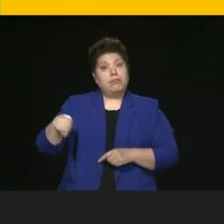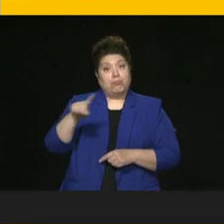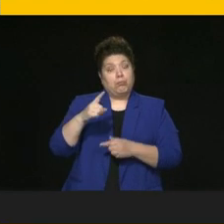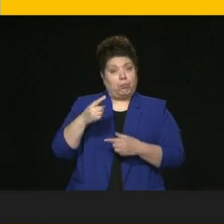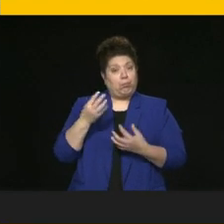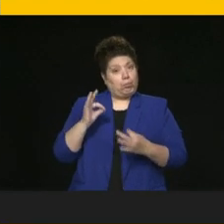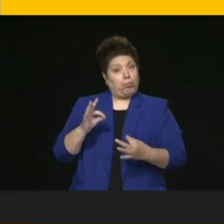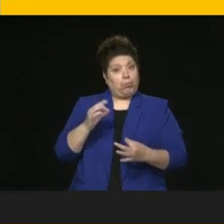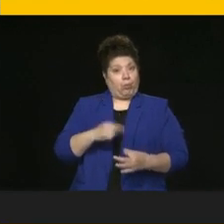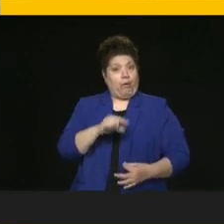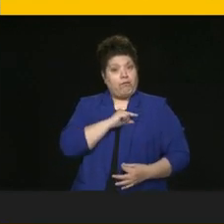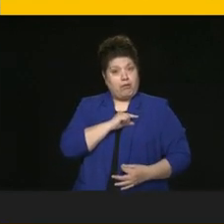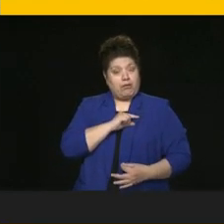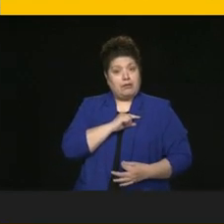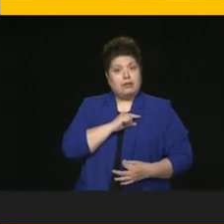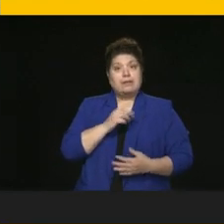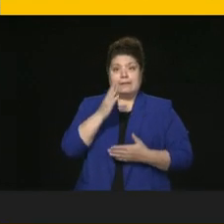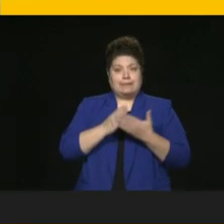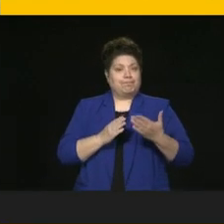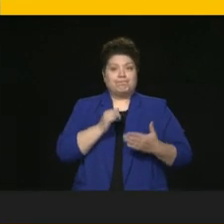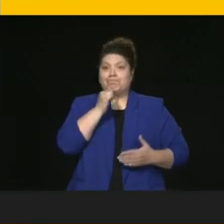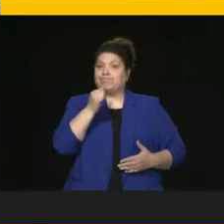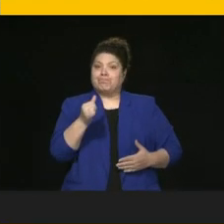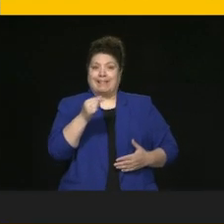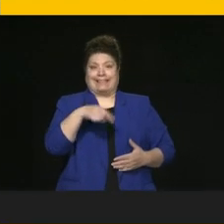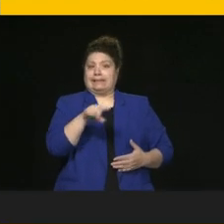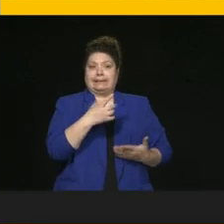BENEFIT, THE CERB.